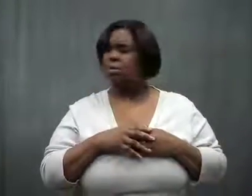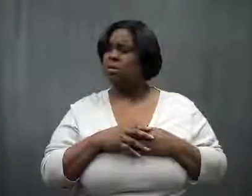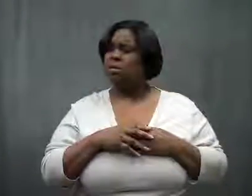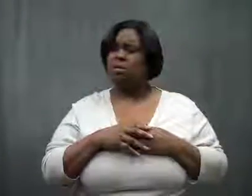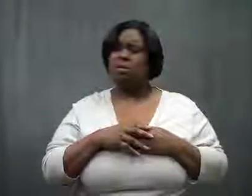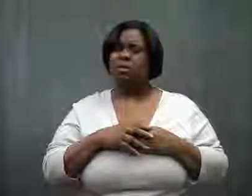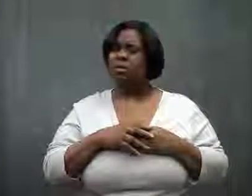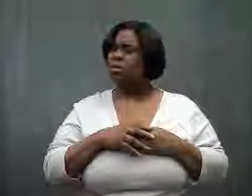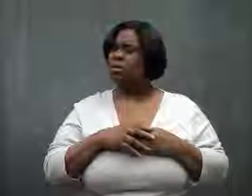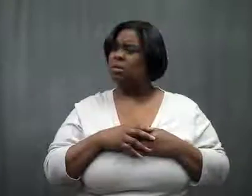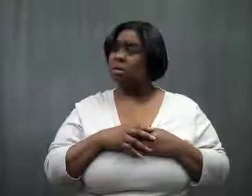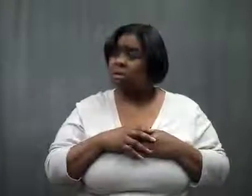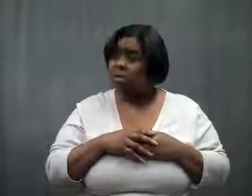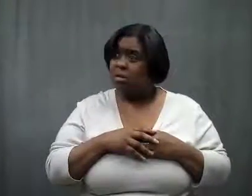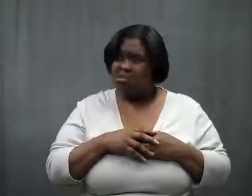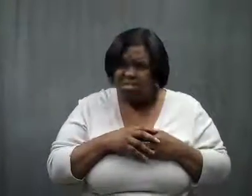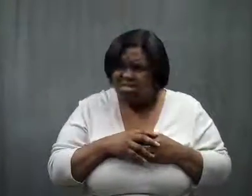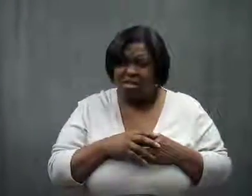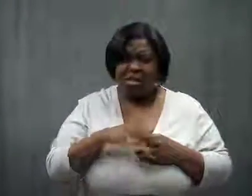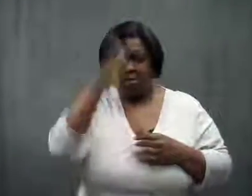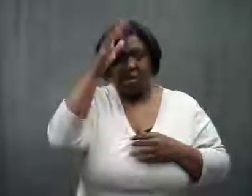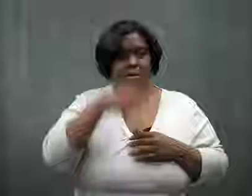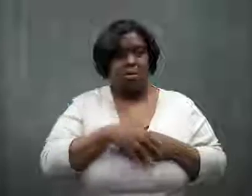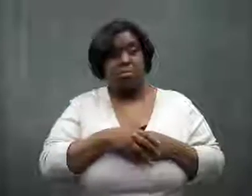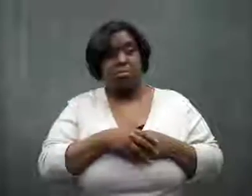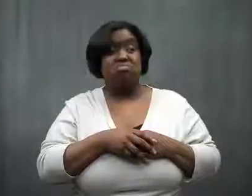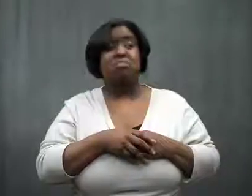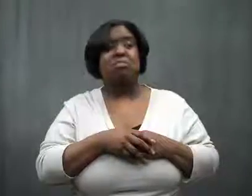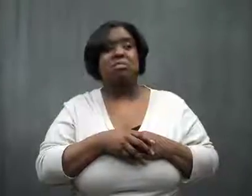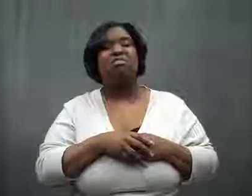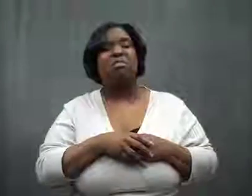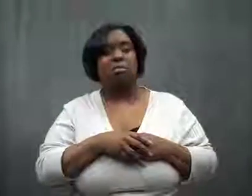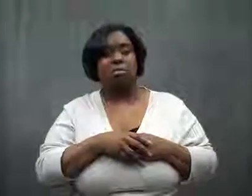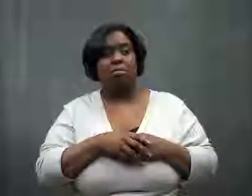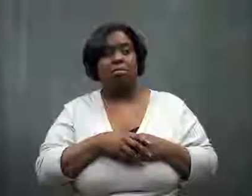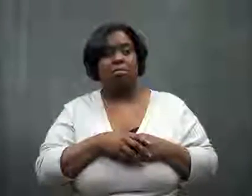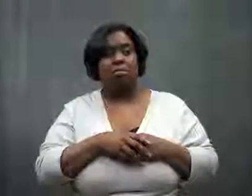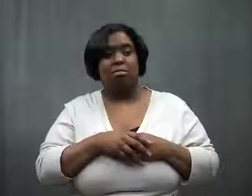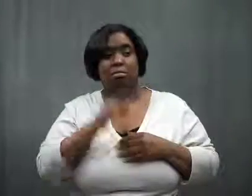We'd be "talking" back and forth like this.